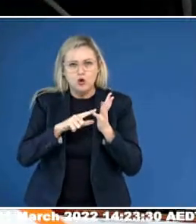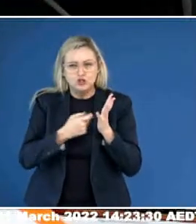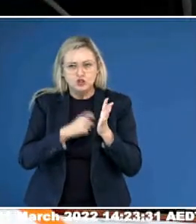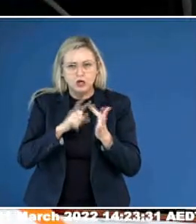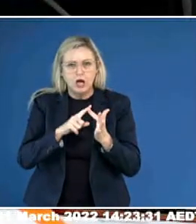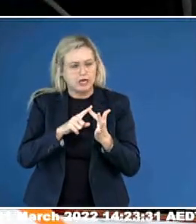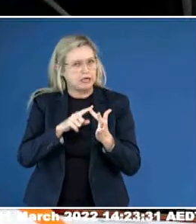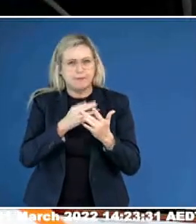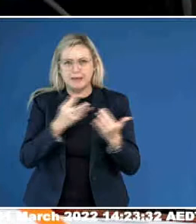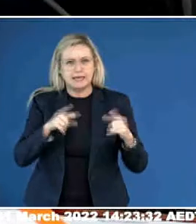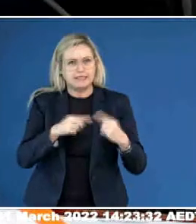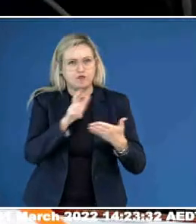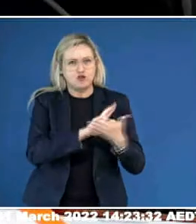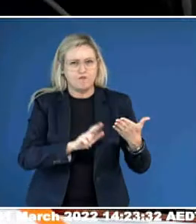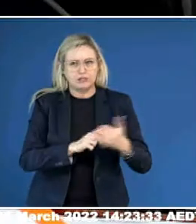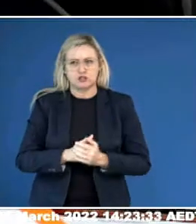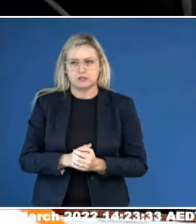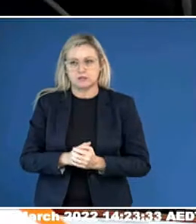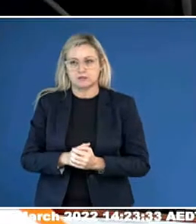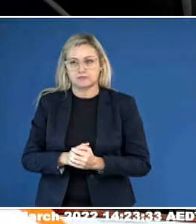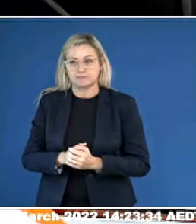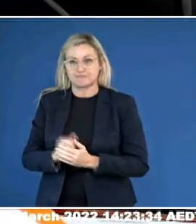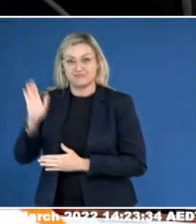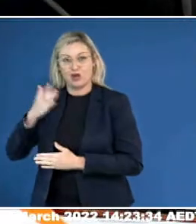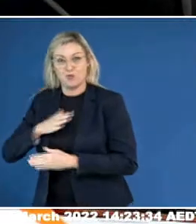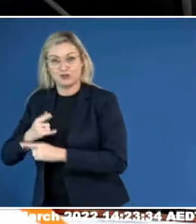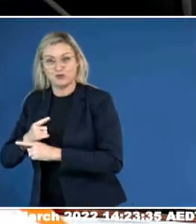Carolyn, did you want to talk about - yes. Ok. MS EASTMAN: You can ask the questions today.